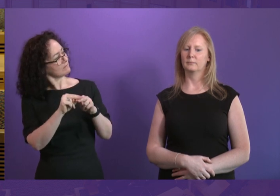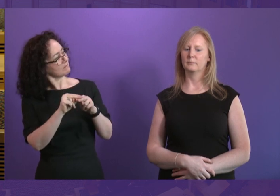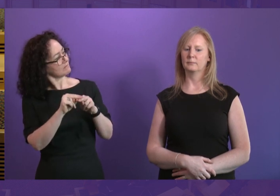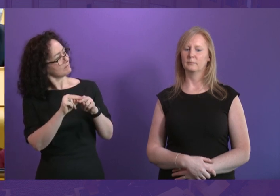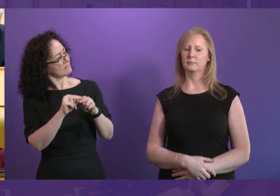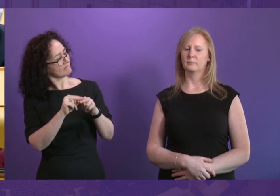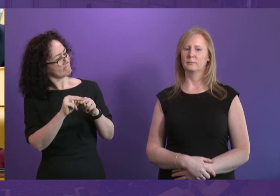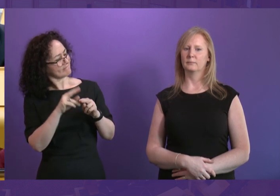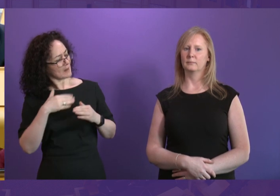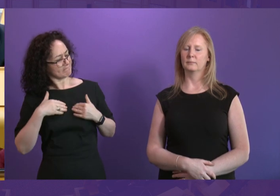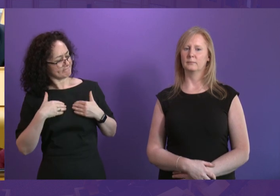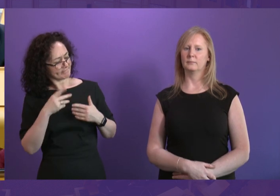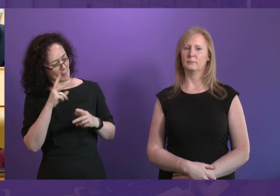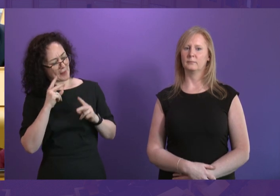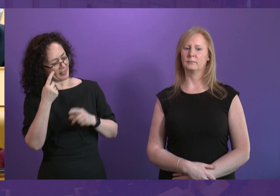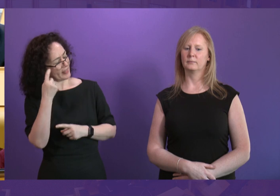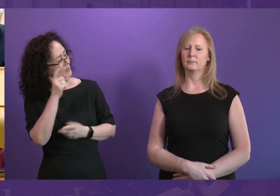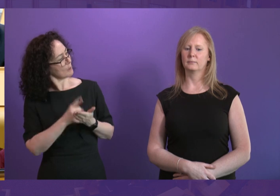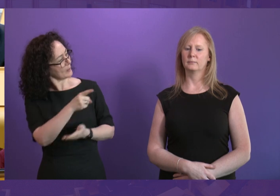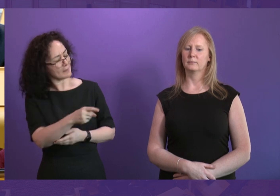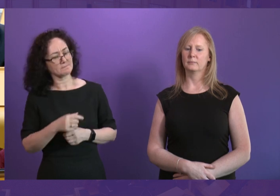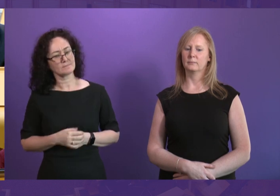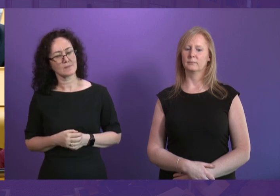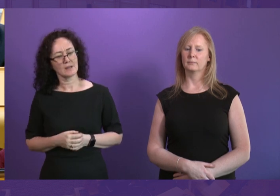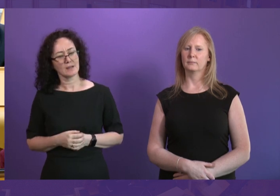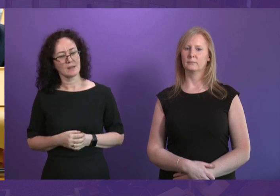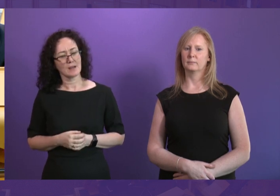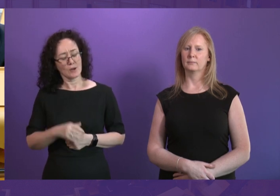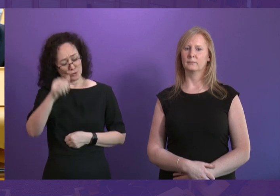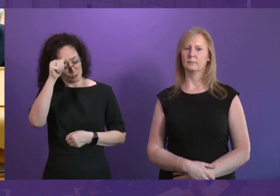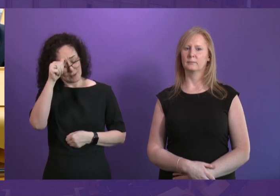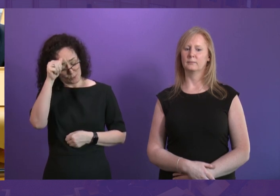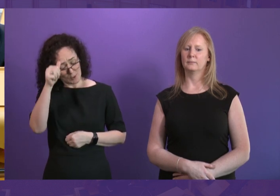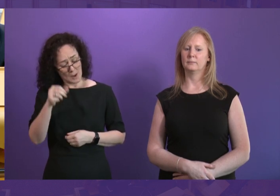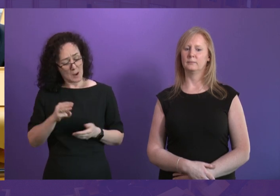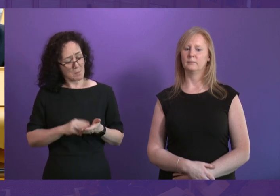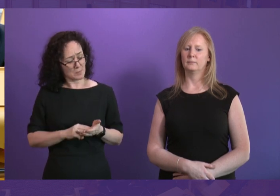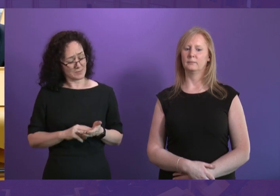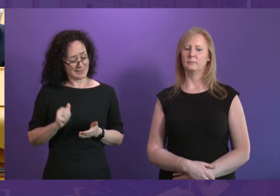As Rhoda Grant knows, mothers about to give birth are transferred from Caithness only